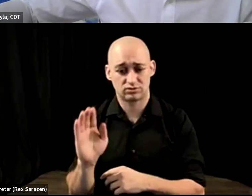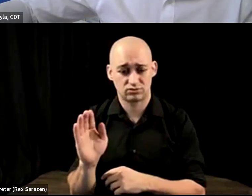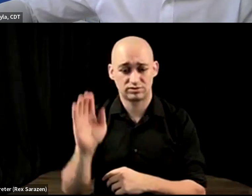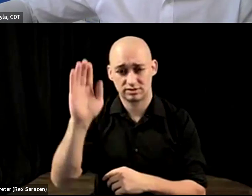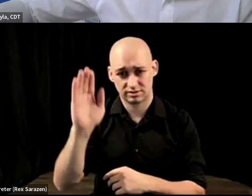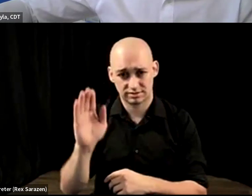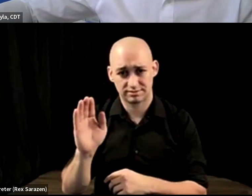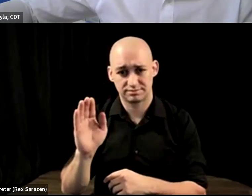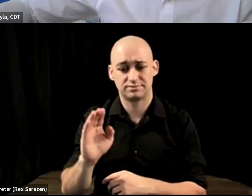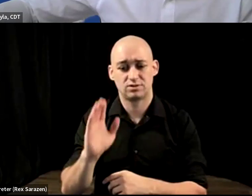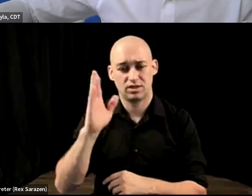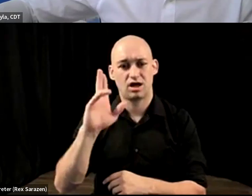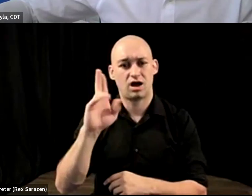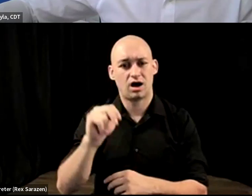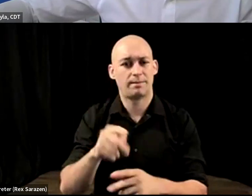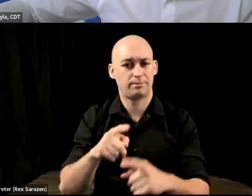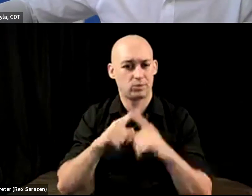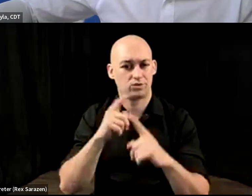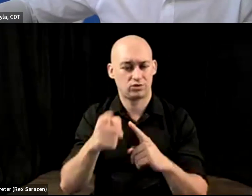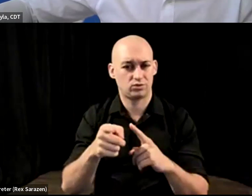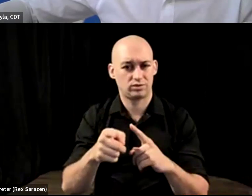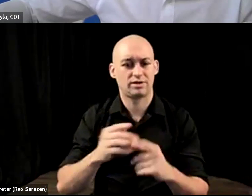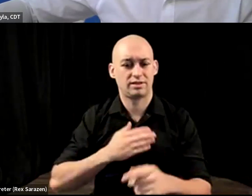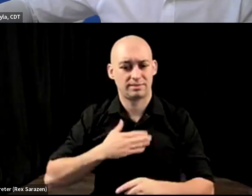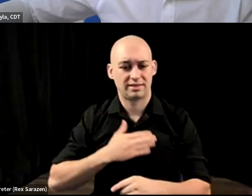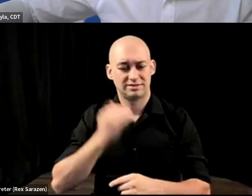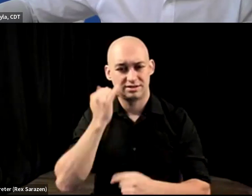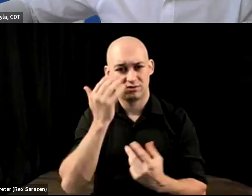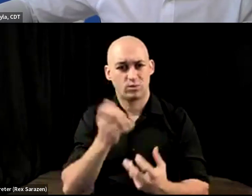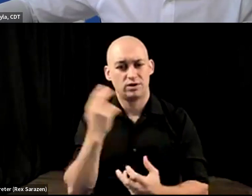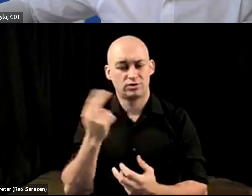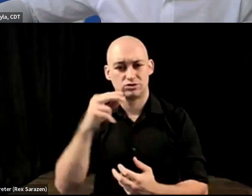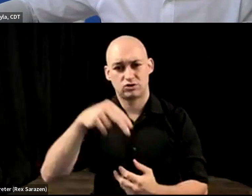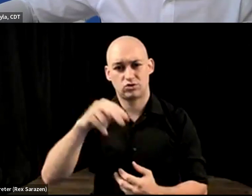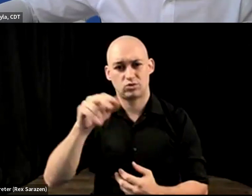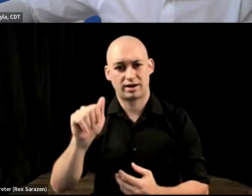and we will unmute you and please if you want to use the Q&A feature, that is the best place